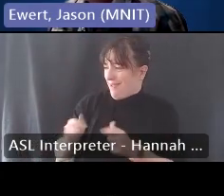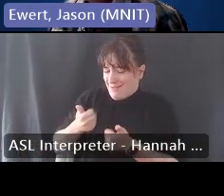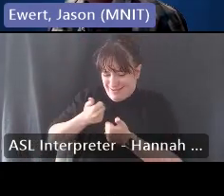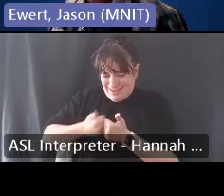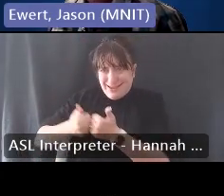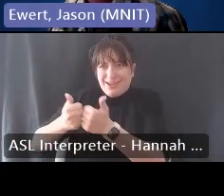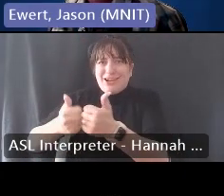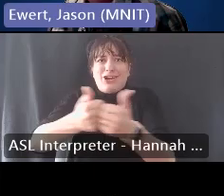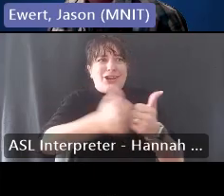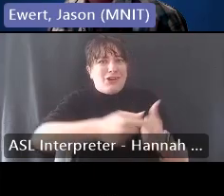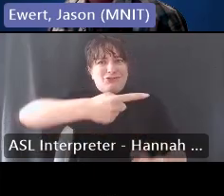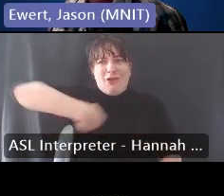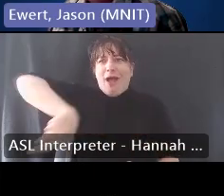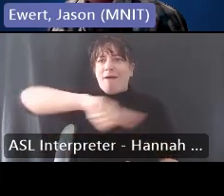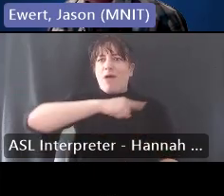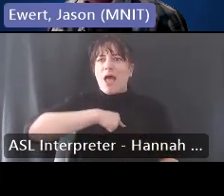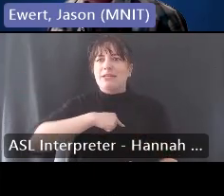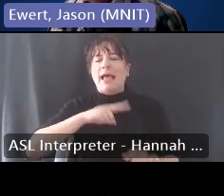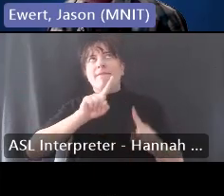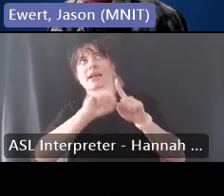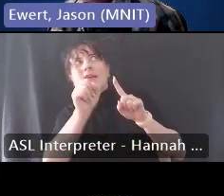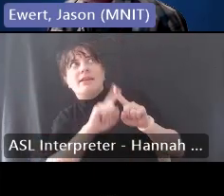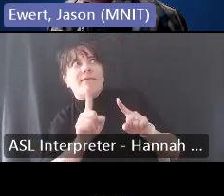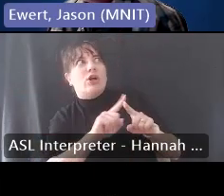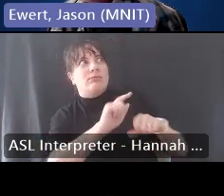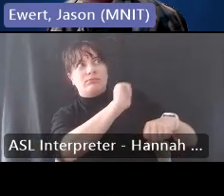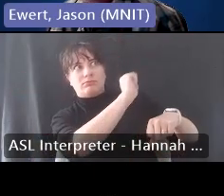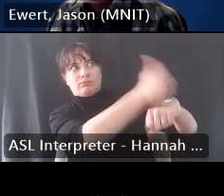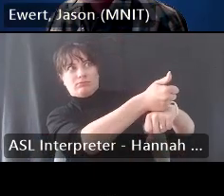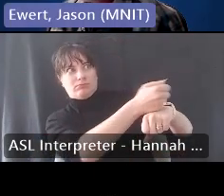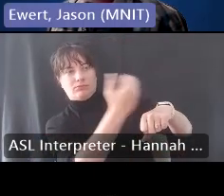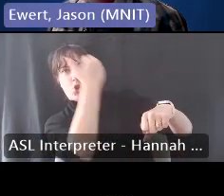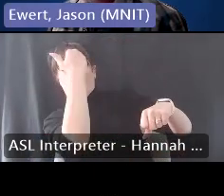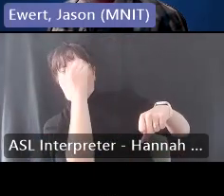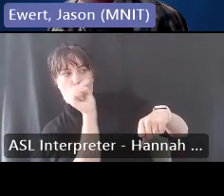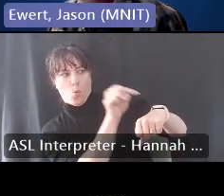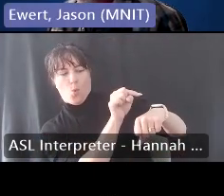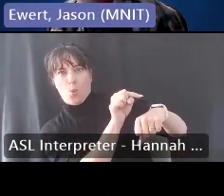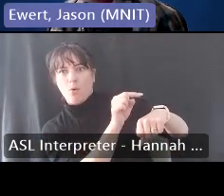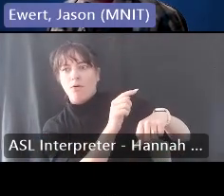know the townships, maybe we know stores,